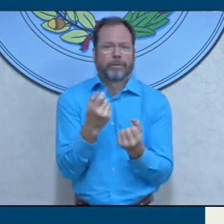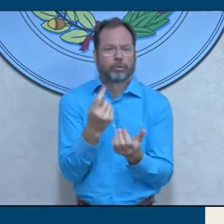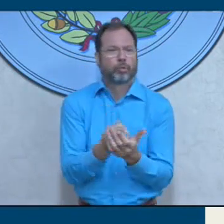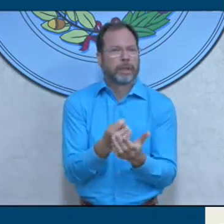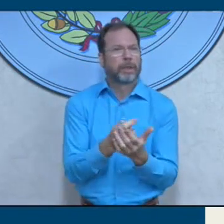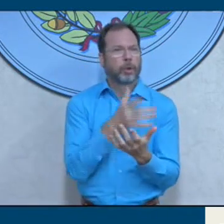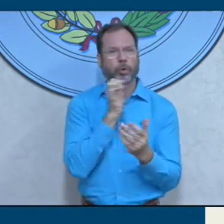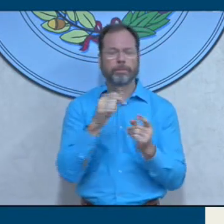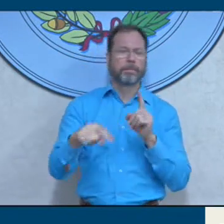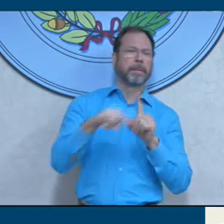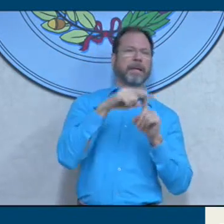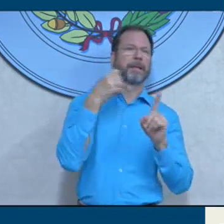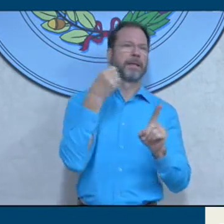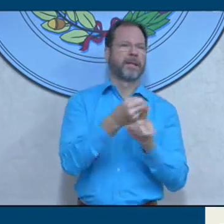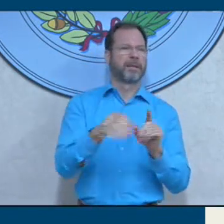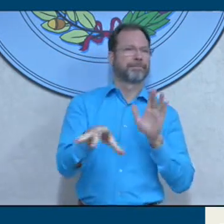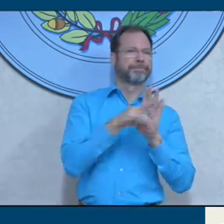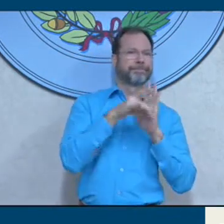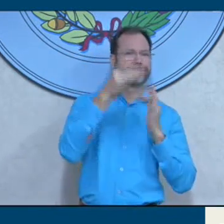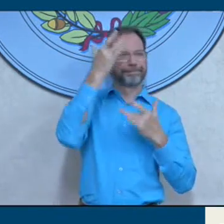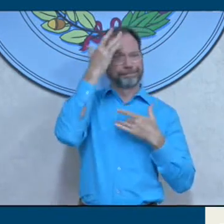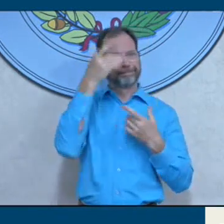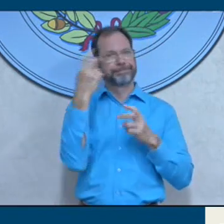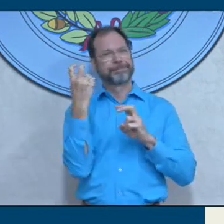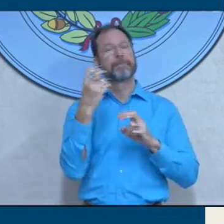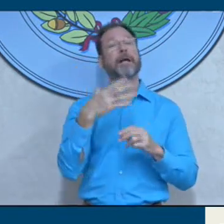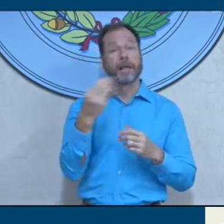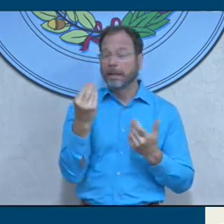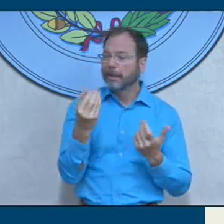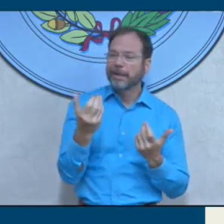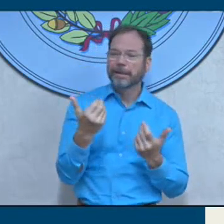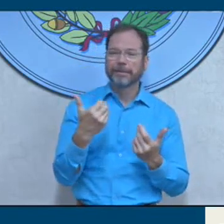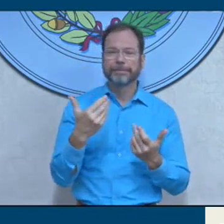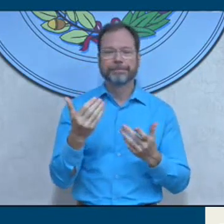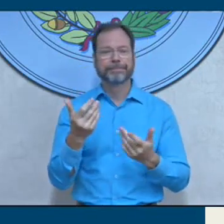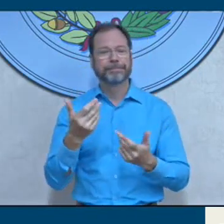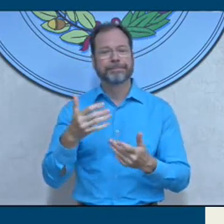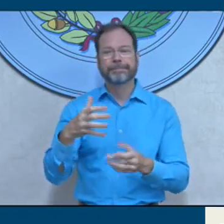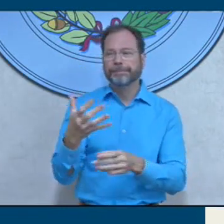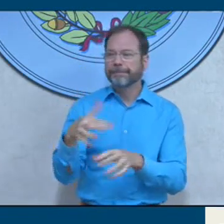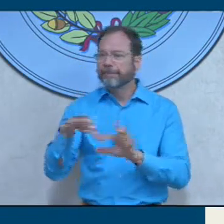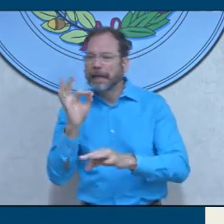MORE MONTHS UNTIL WE HAVE MEDICINES THAT ARE ABLE TO TREAT PEOPLE WHO TEST POSITIVE